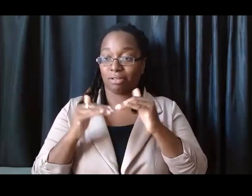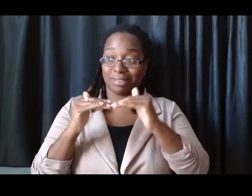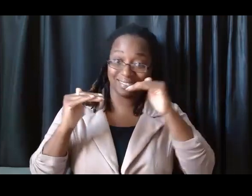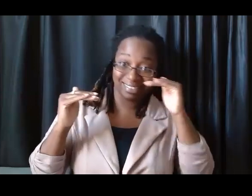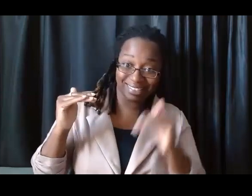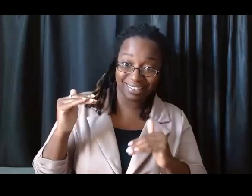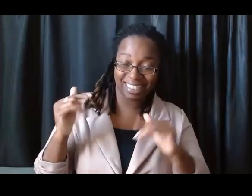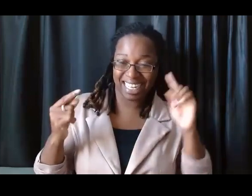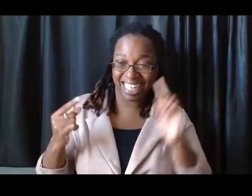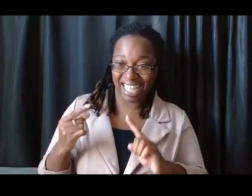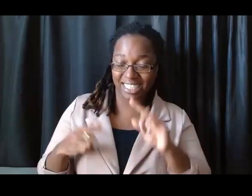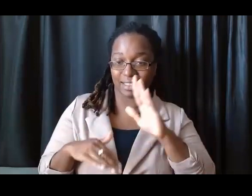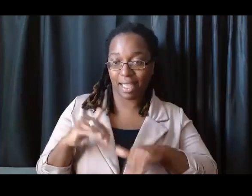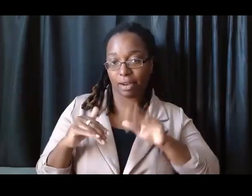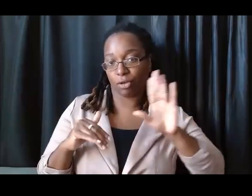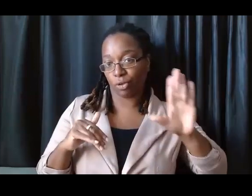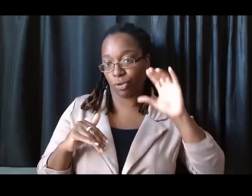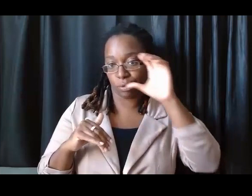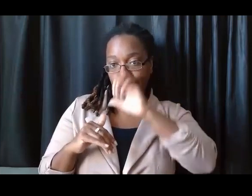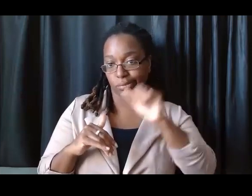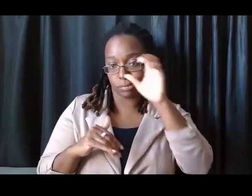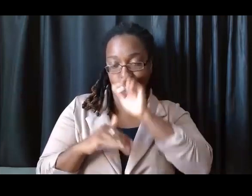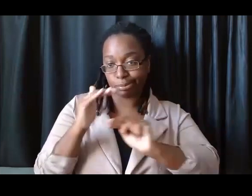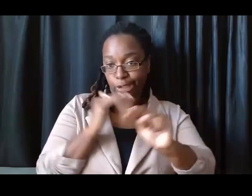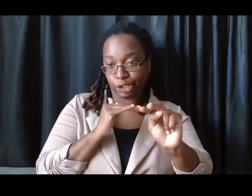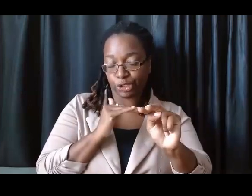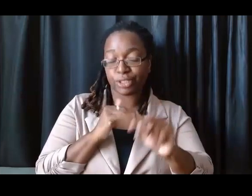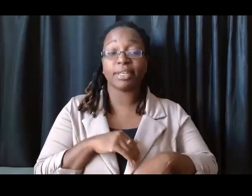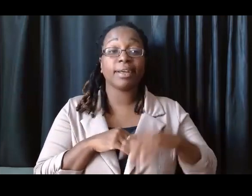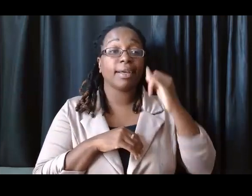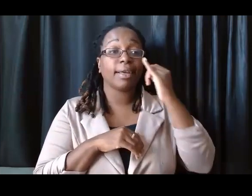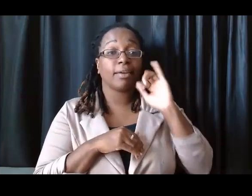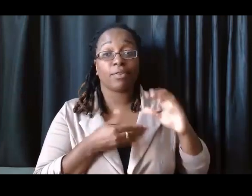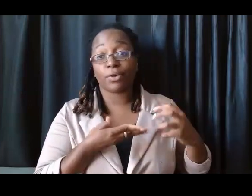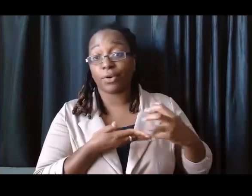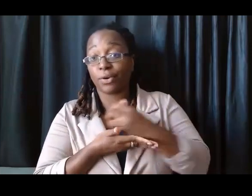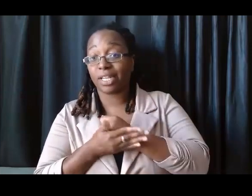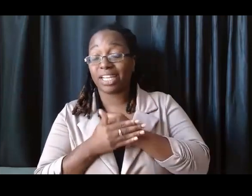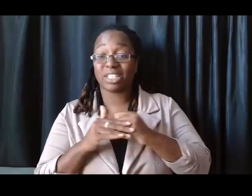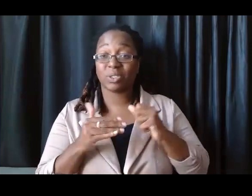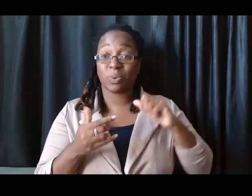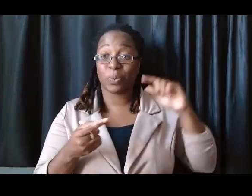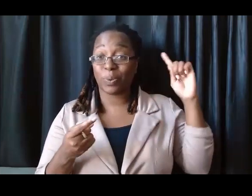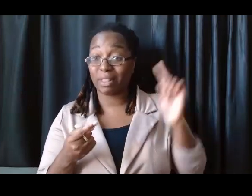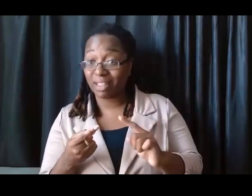And if her earnings were less than she projected, that means social